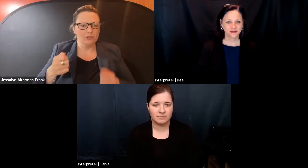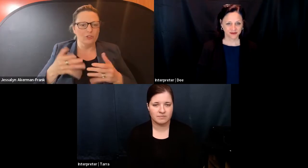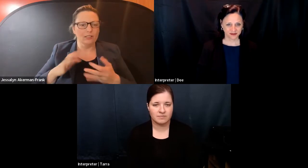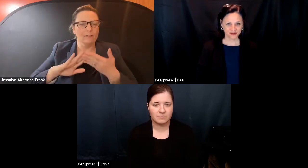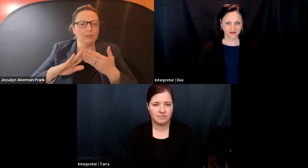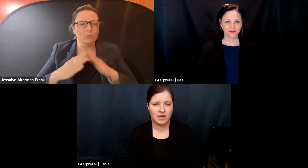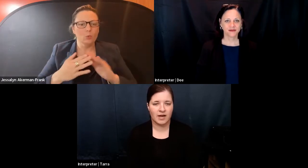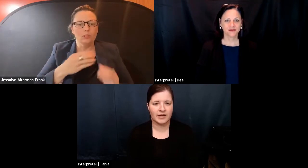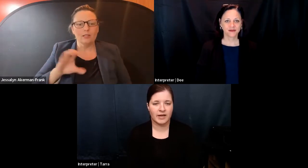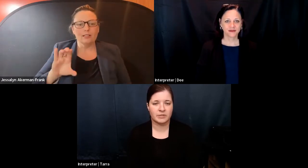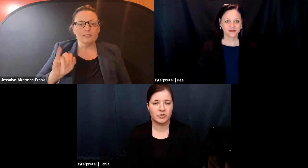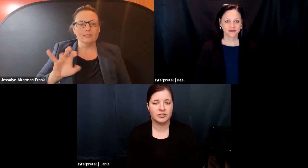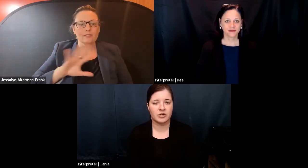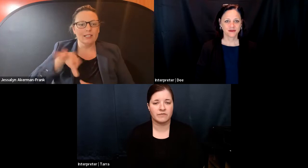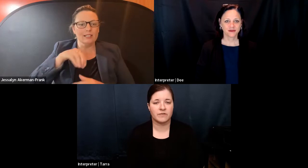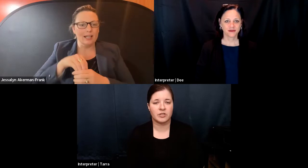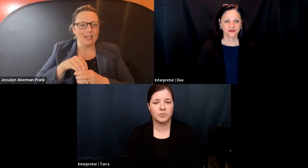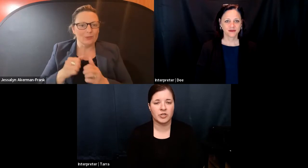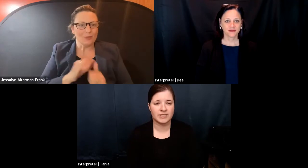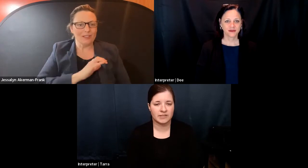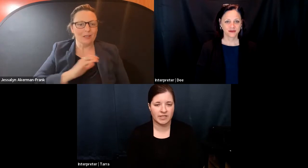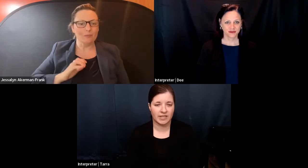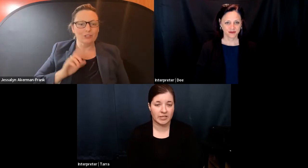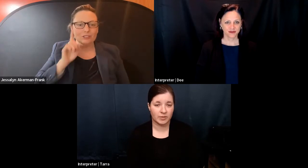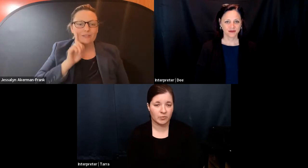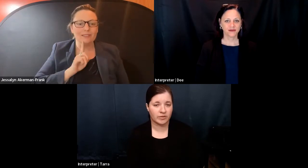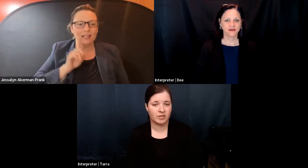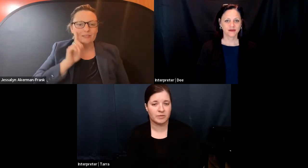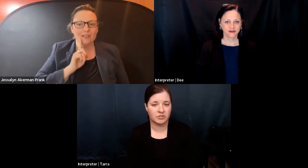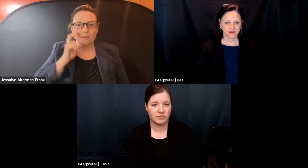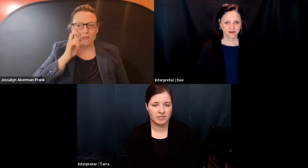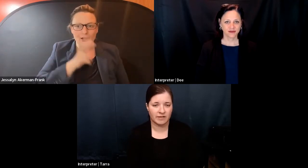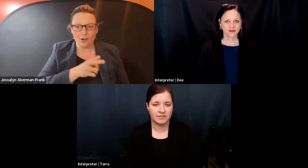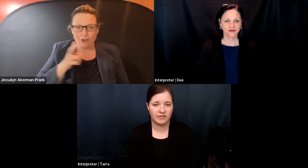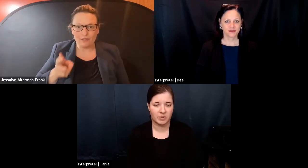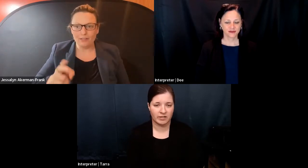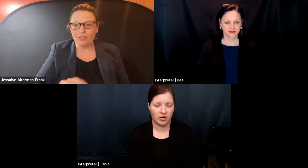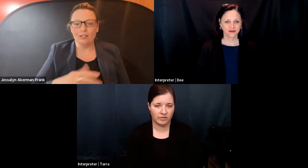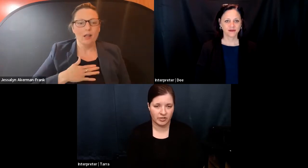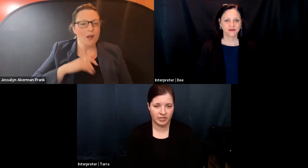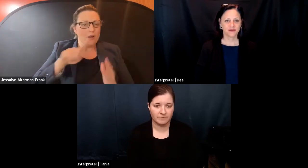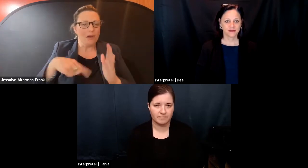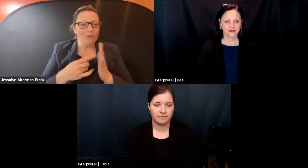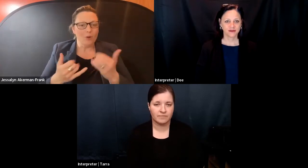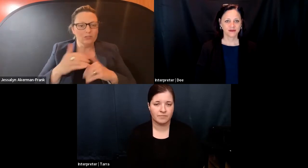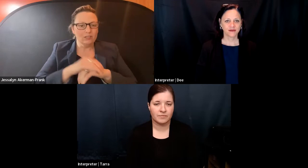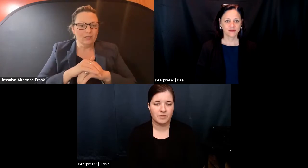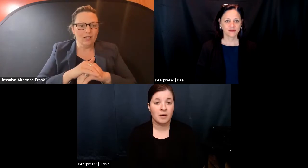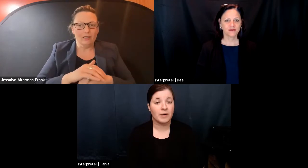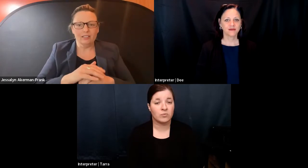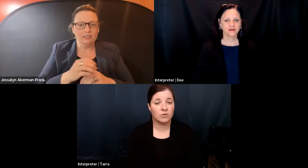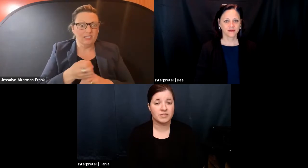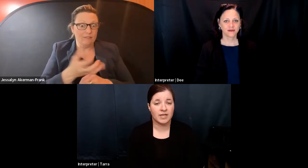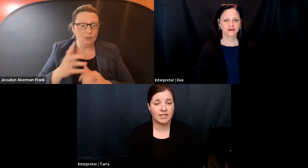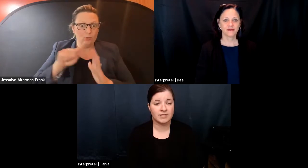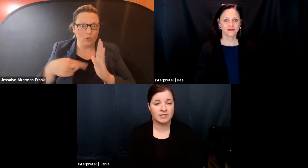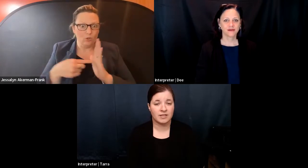My name is Jessalyn Akerman-Frank.